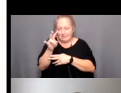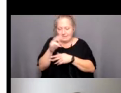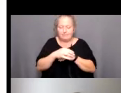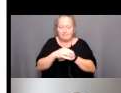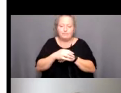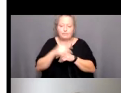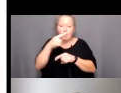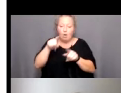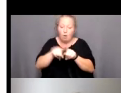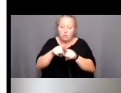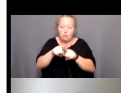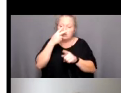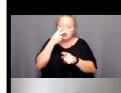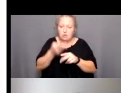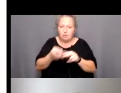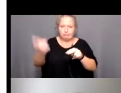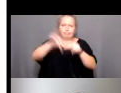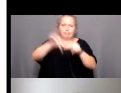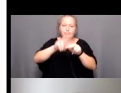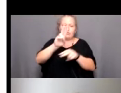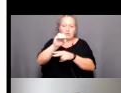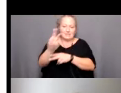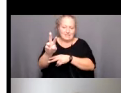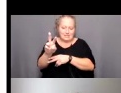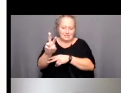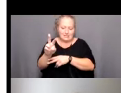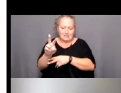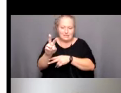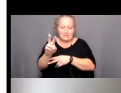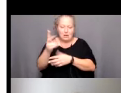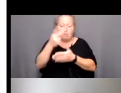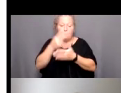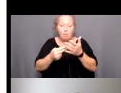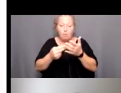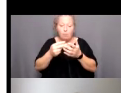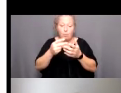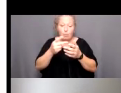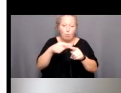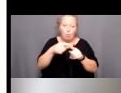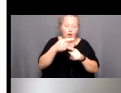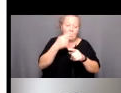We also saw a spike in 2006, which was both the year that California's heat standard came into effect